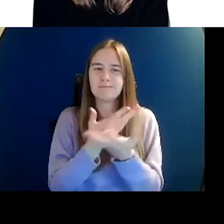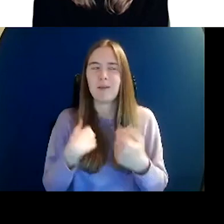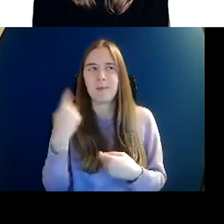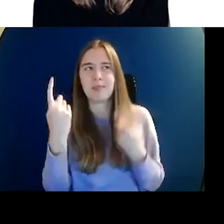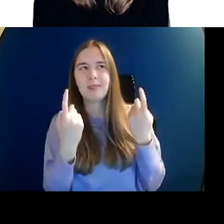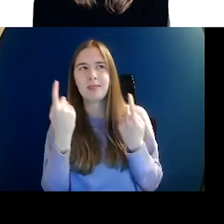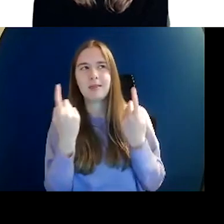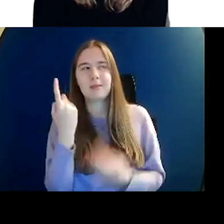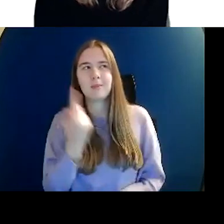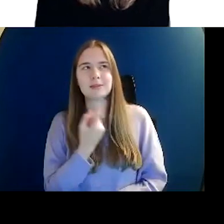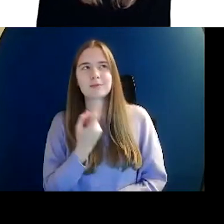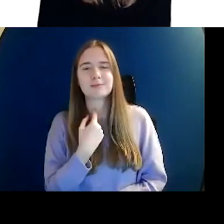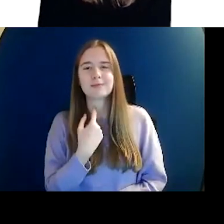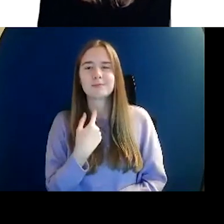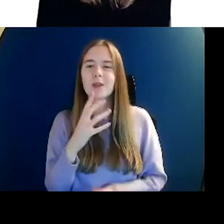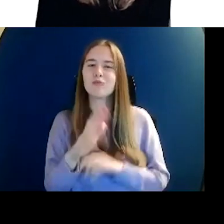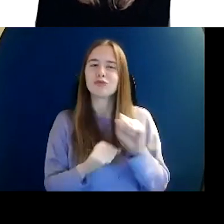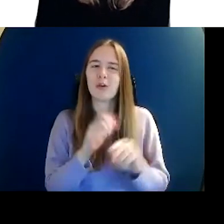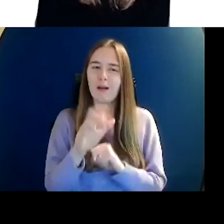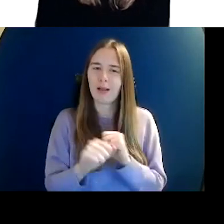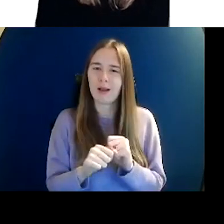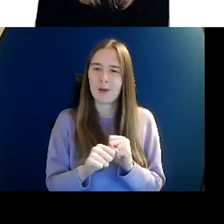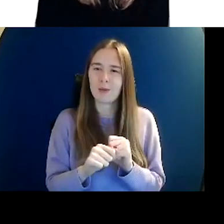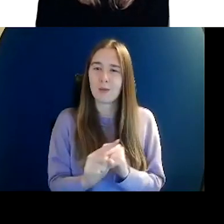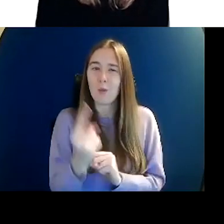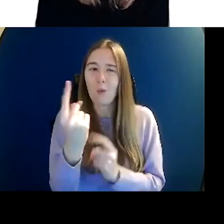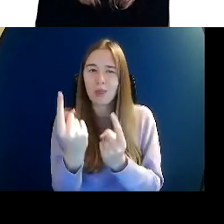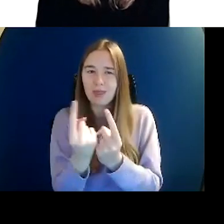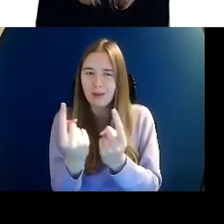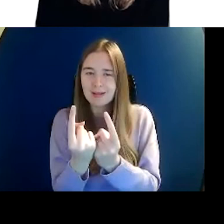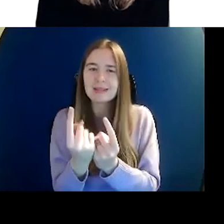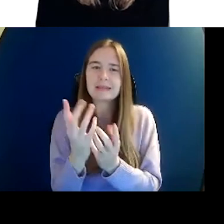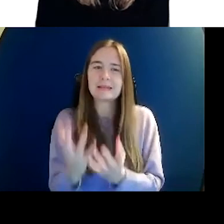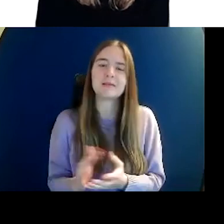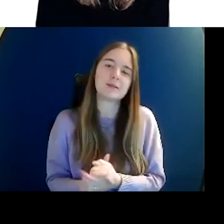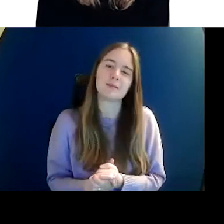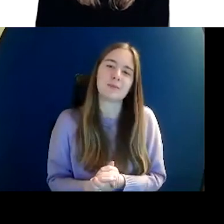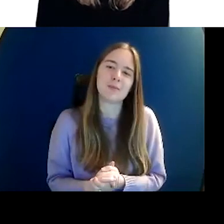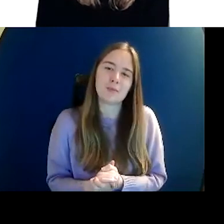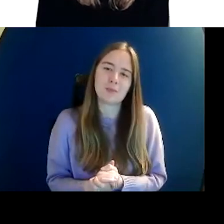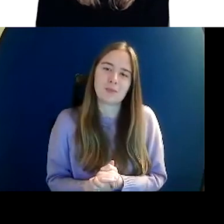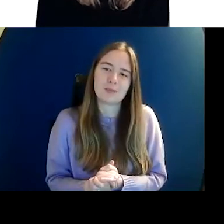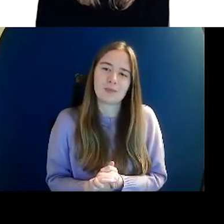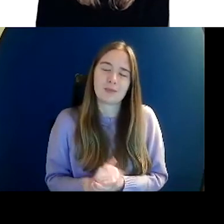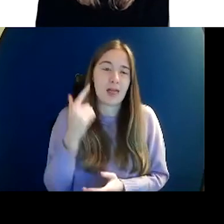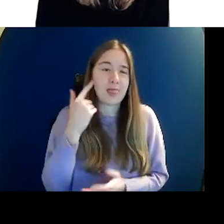and I'm really struggling with idea about what one thing. I think there are tens of things, maybe hundreds of things that we need